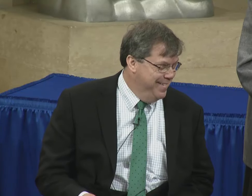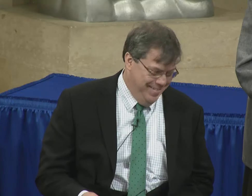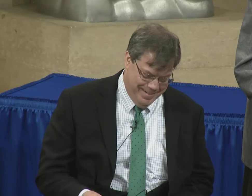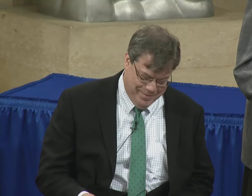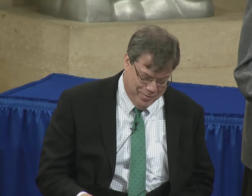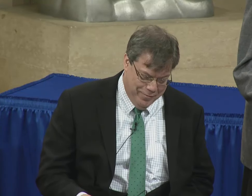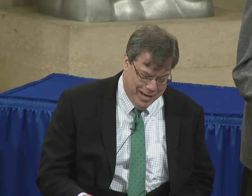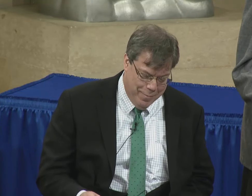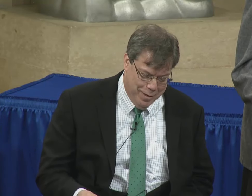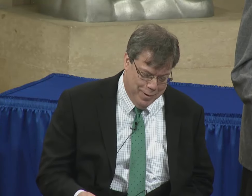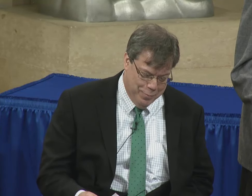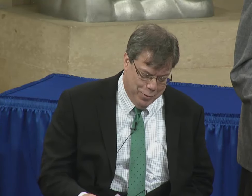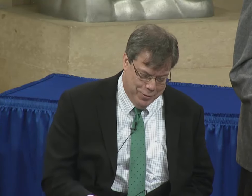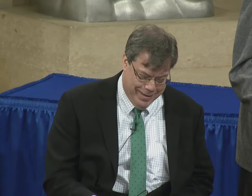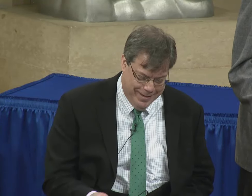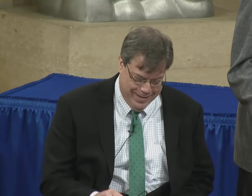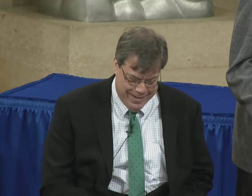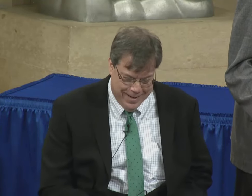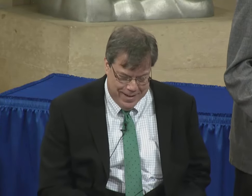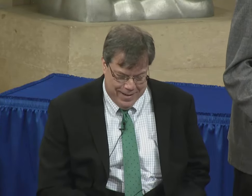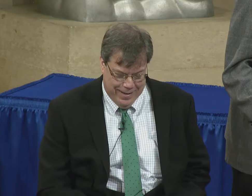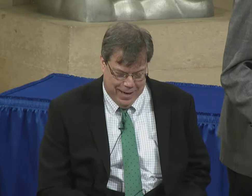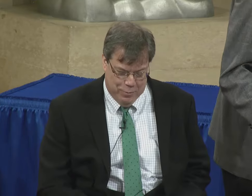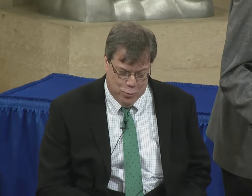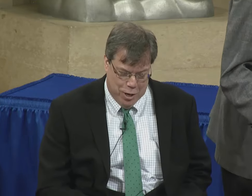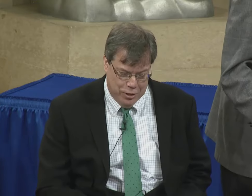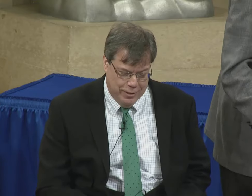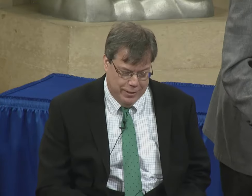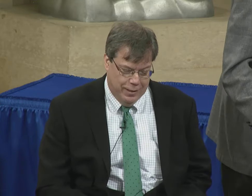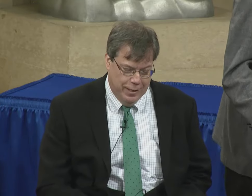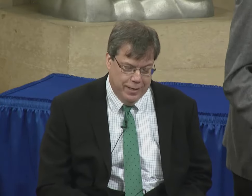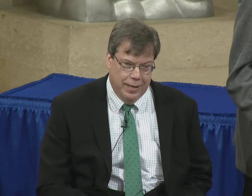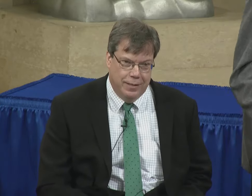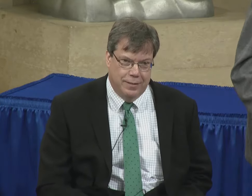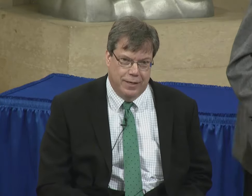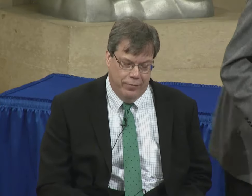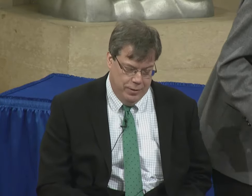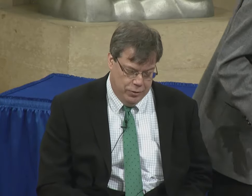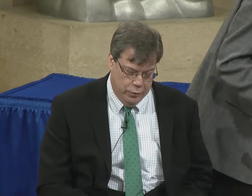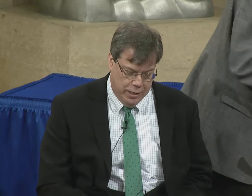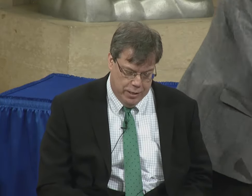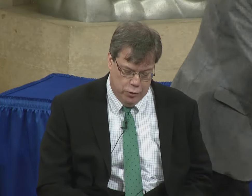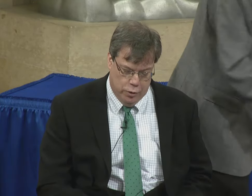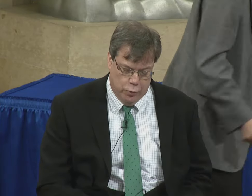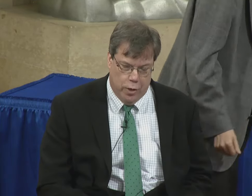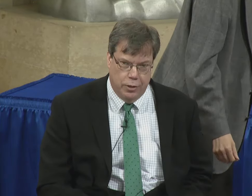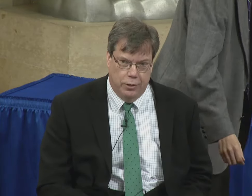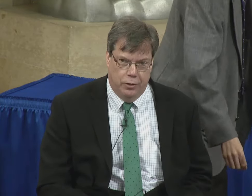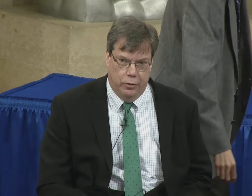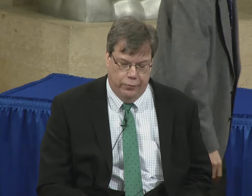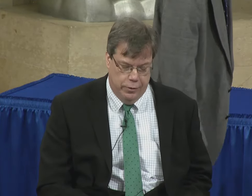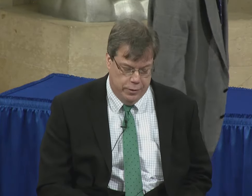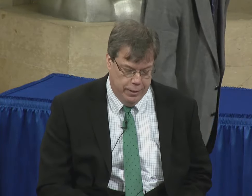I WON'T EVEN COMMENT ABOUT THE BOW TIE. HE CAME TO WASHINGTON IN THE LATE 1970s TO ATTEND GEORGE WASHINGTON UNIVERSITY,